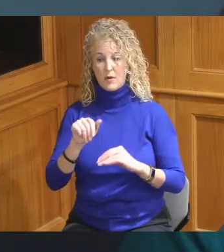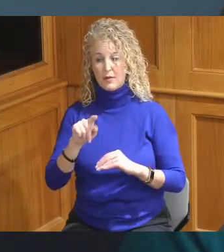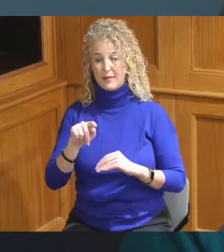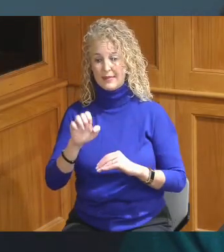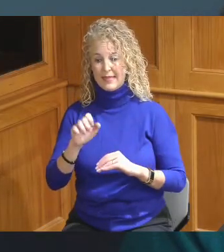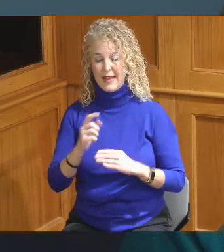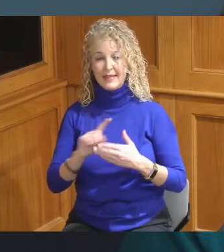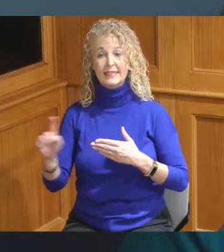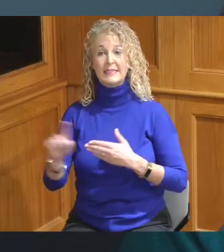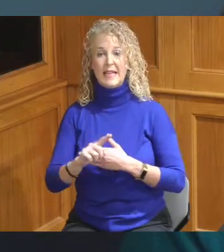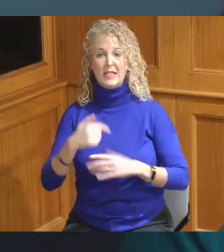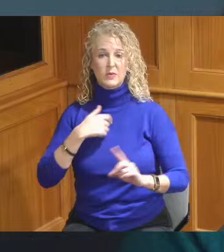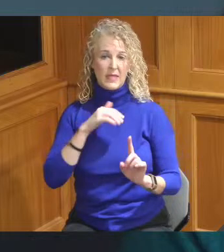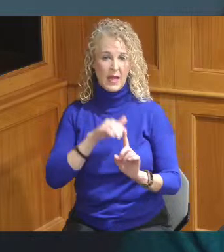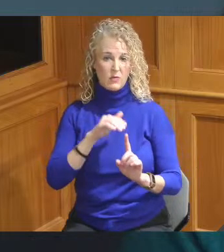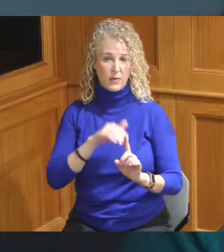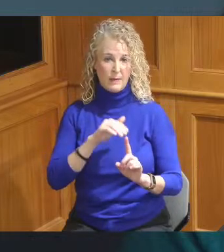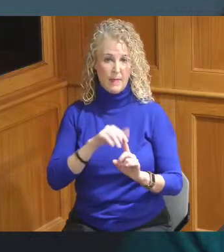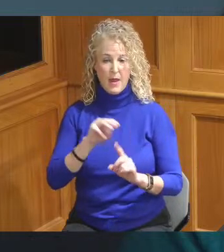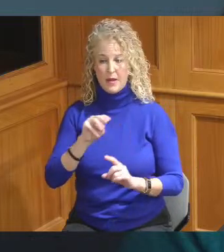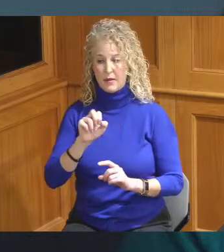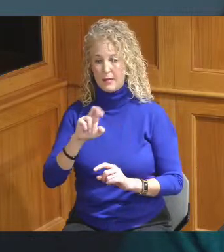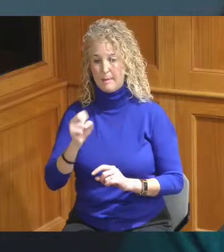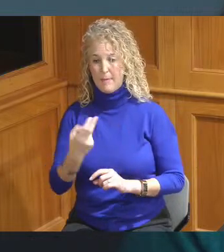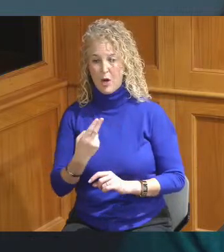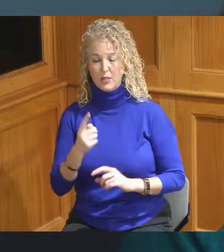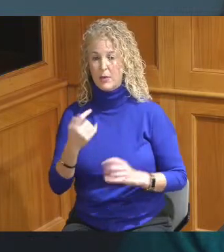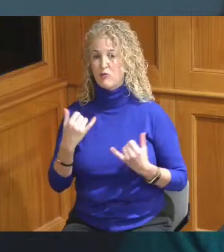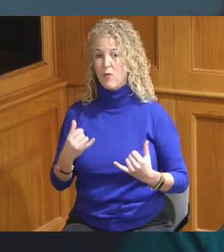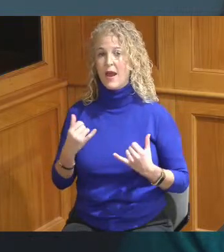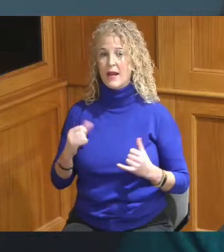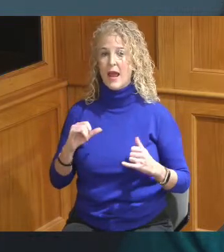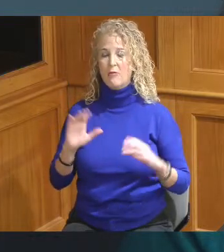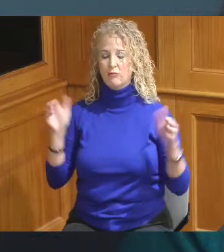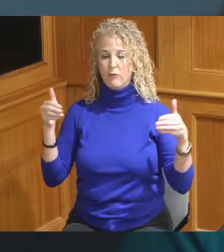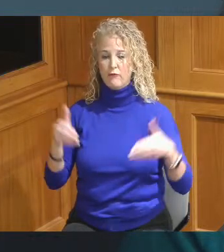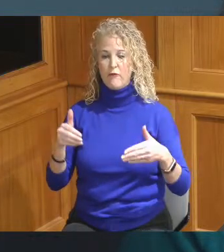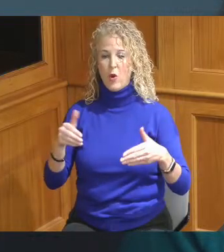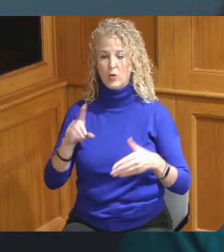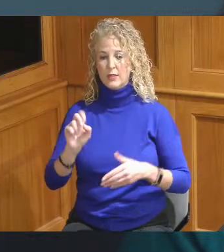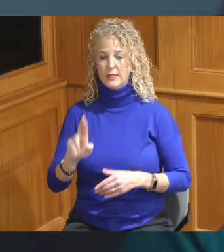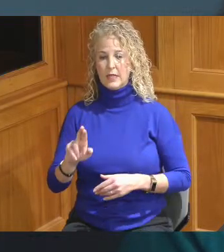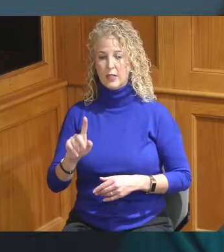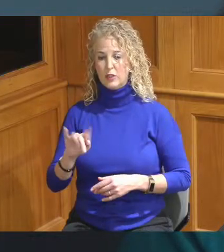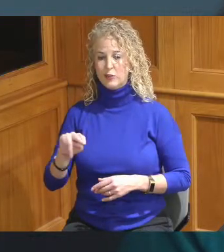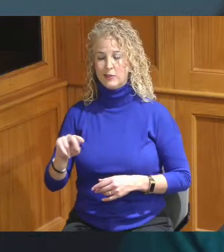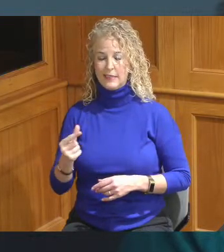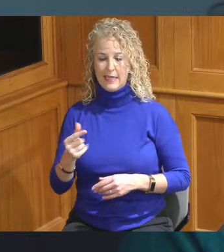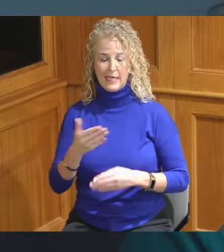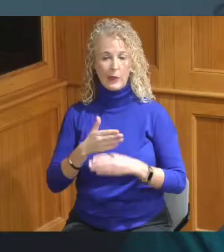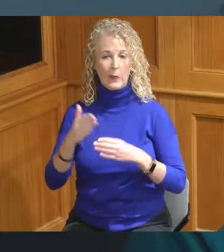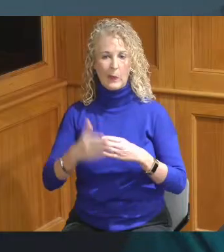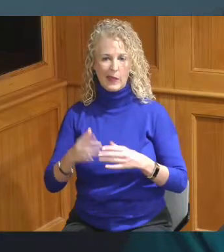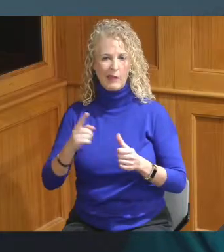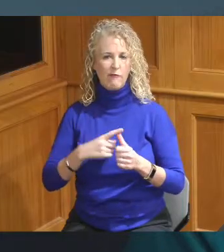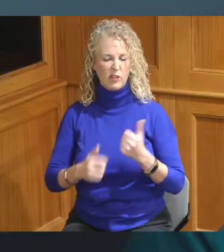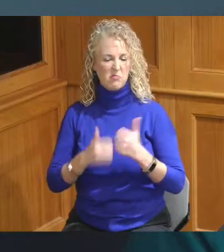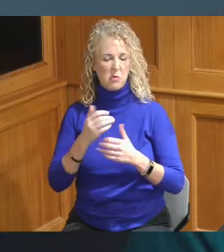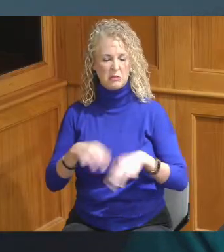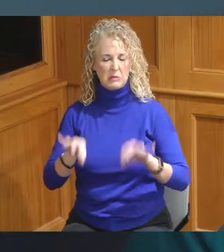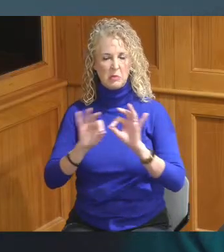people of that are coming in March, but I want people to concentrate on the Dr. King weekend and